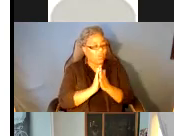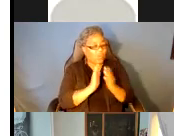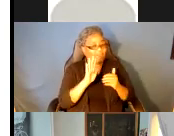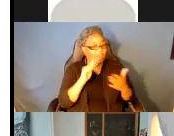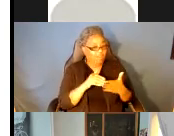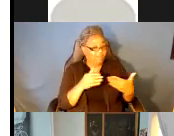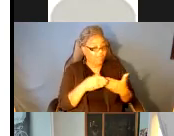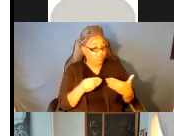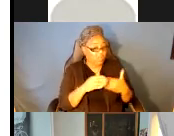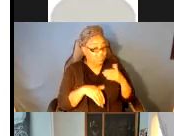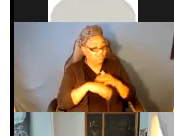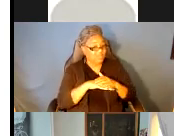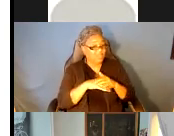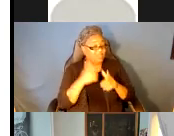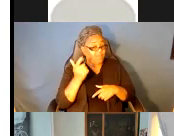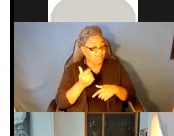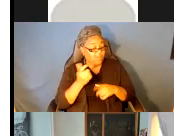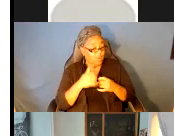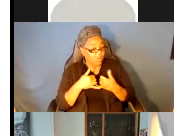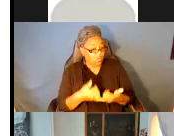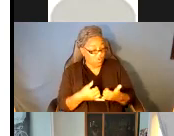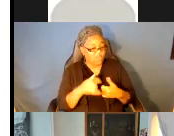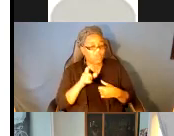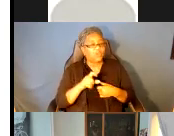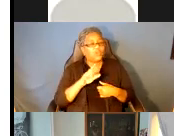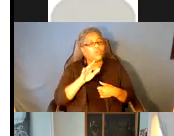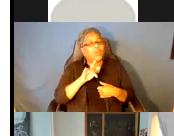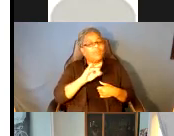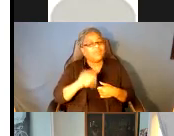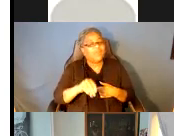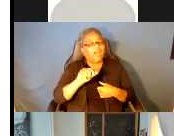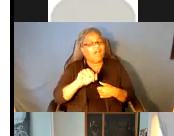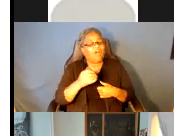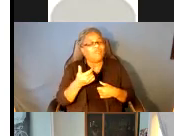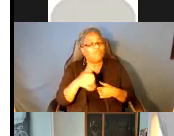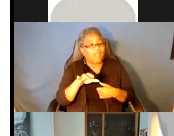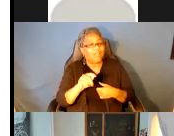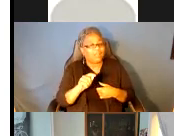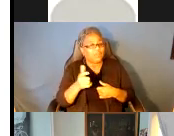So it's 25% of the grant award. So for example, if you have a project